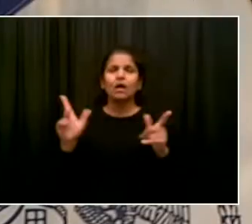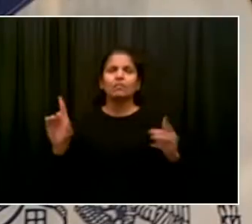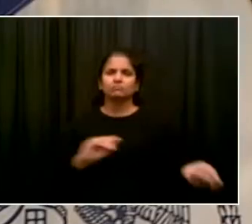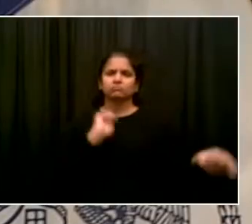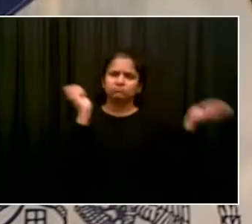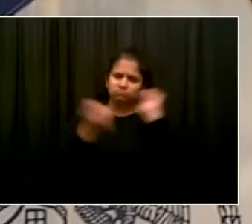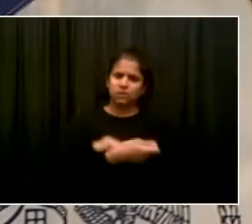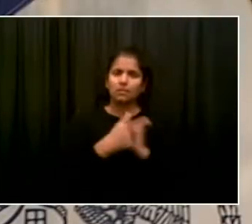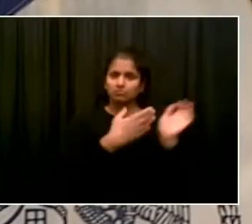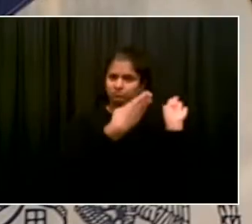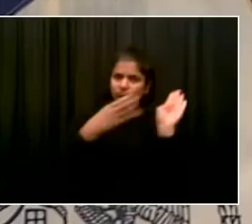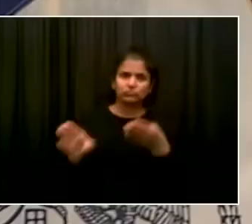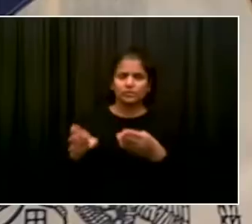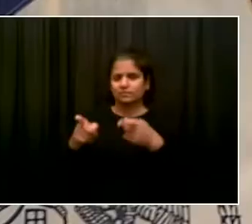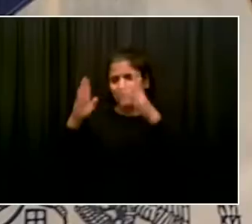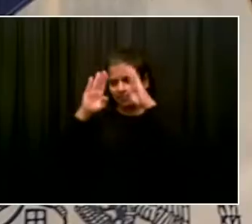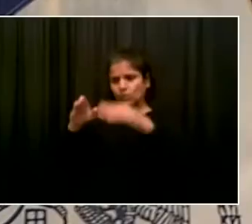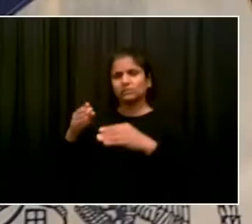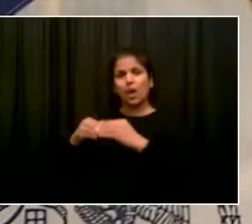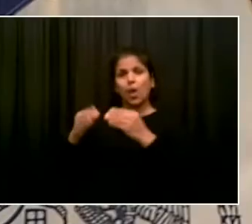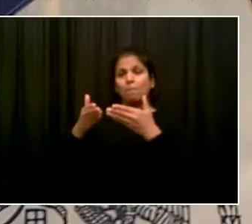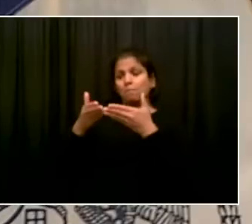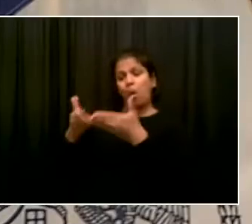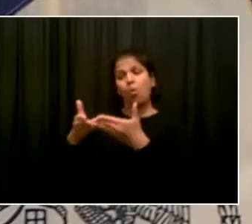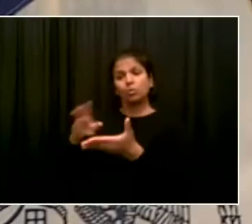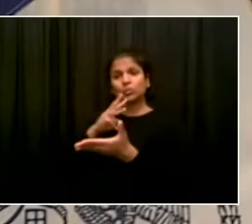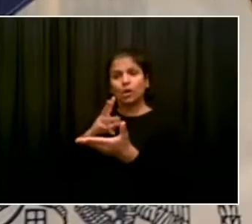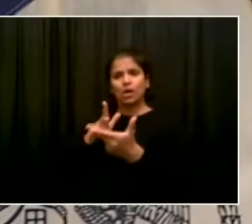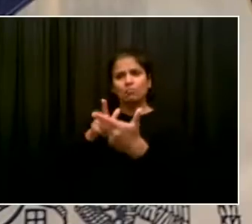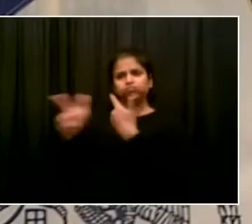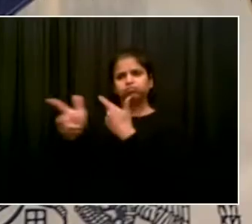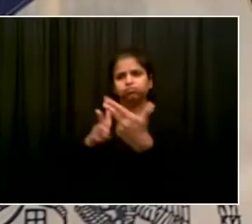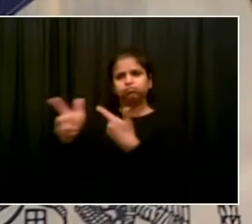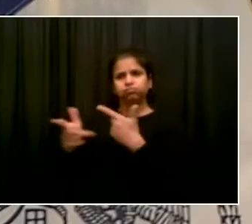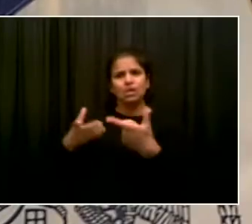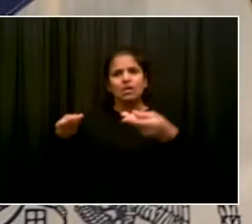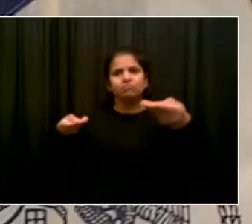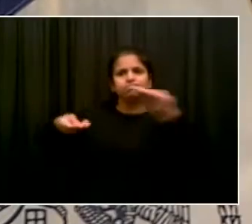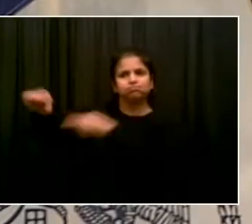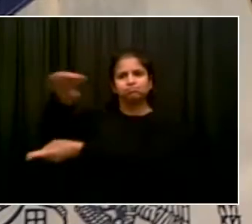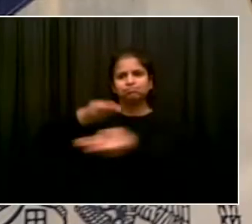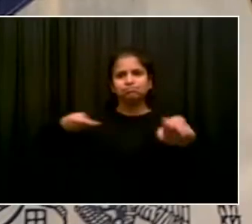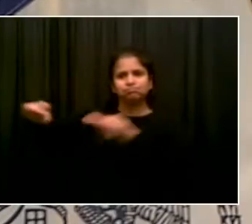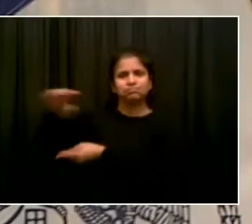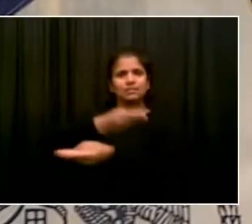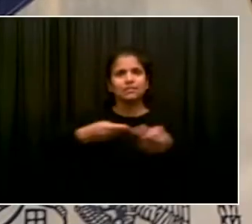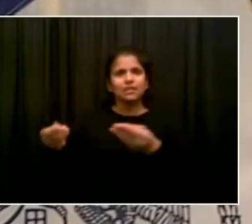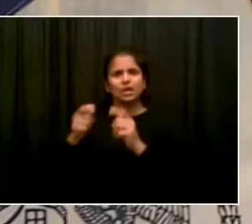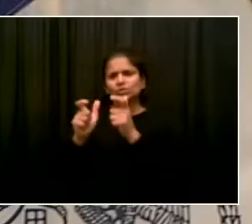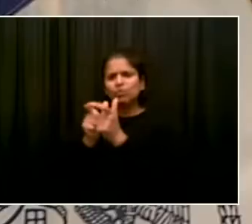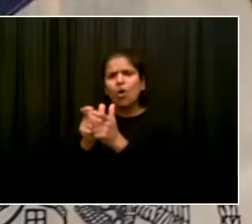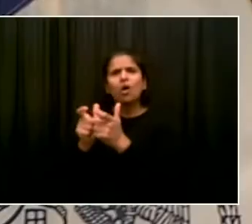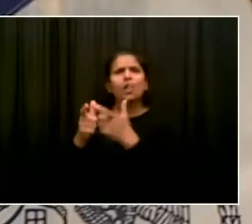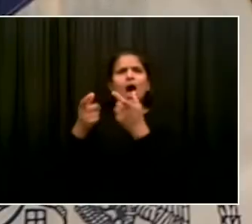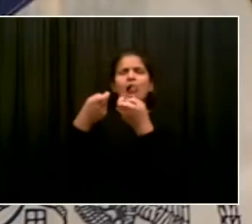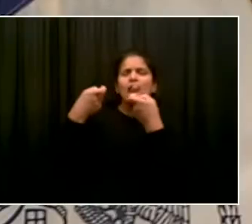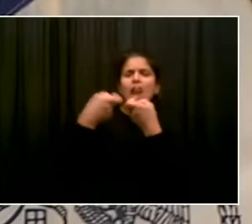TURBAN CK THE WATER, WHEN YOU TALK ABOUT LAST